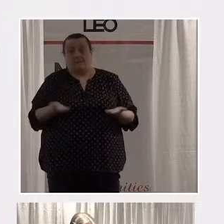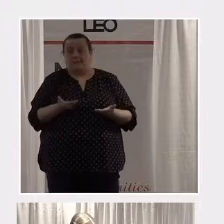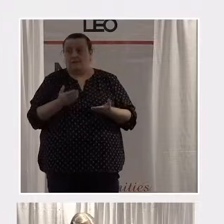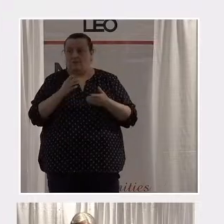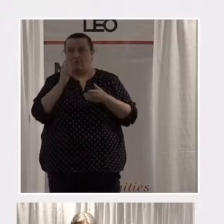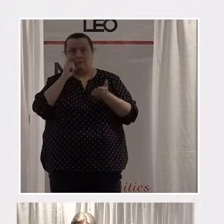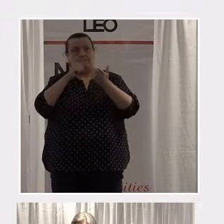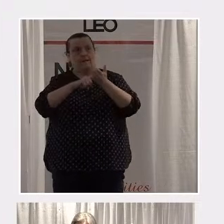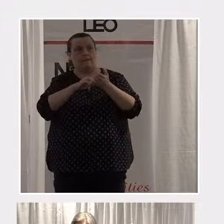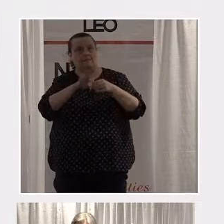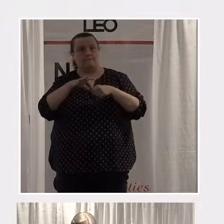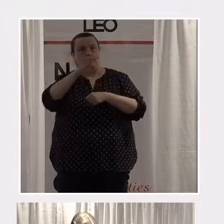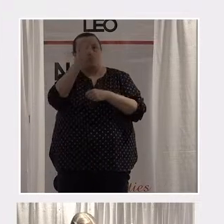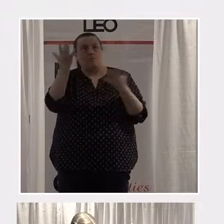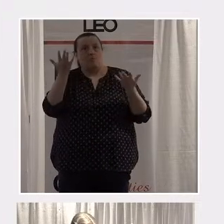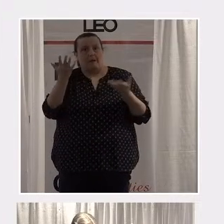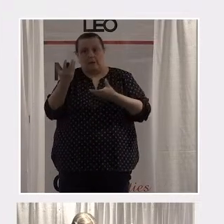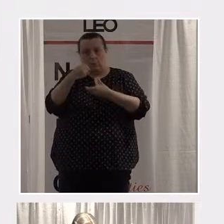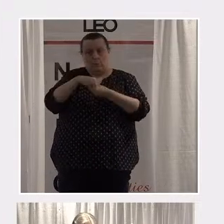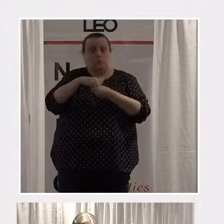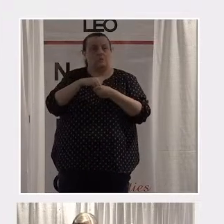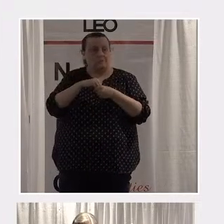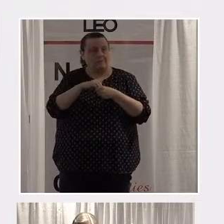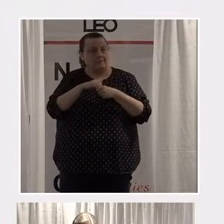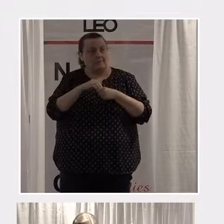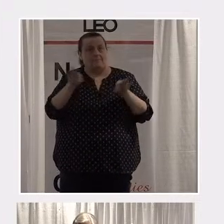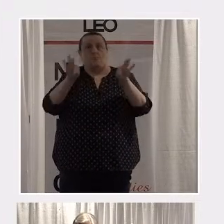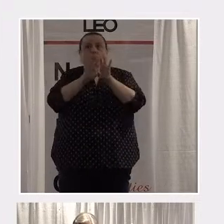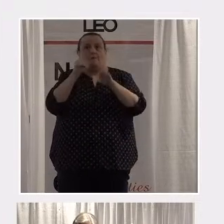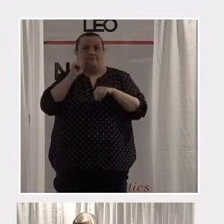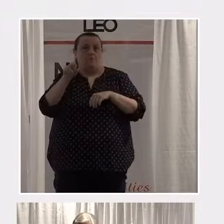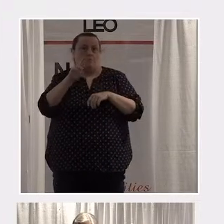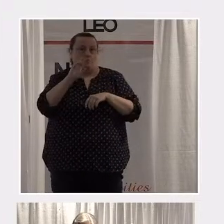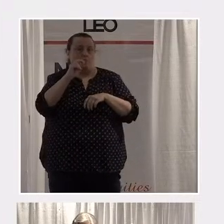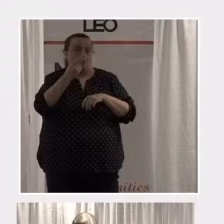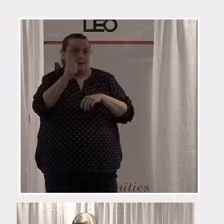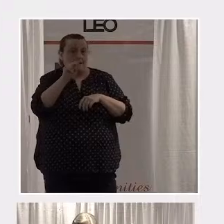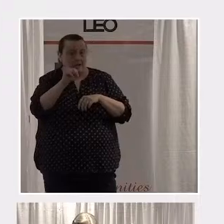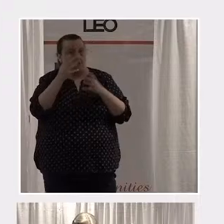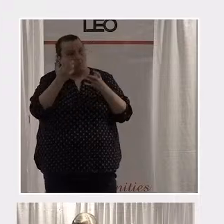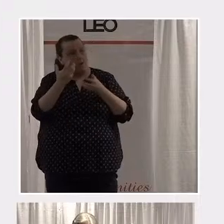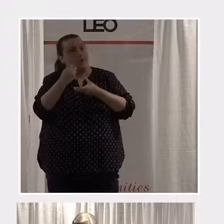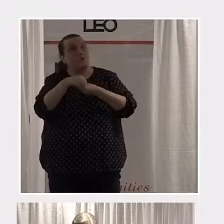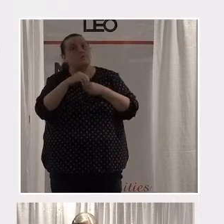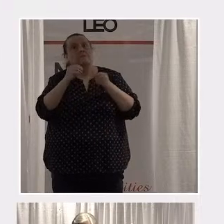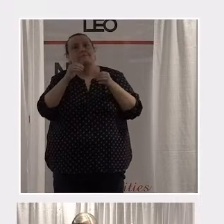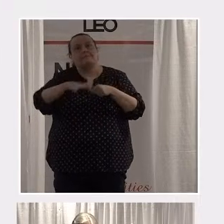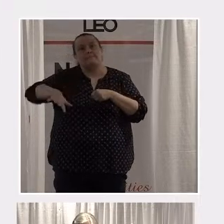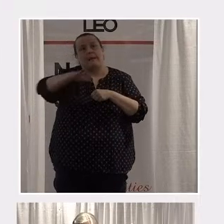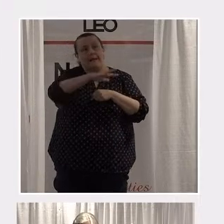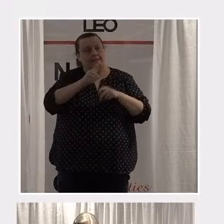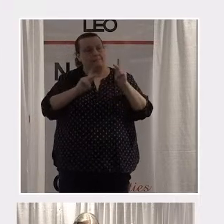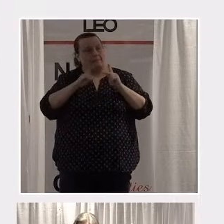THAT IS SO IMPORTANT TO ROHAN. HE WANTS TO KEEP BUILDING INCLUSIVE SPACES WHERE PEOPLE FEEL LIKE MATTER.